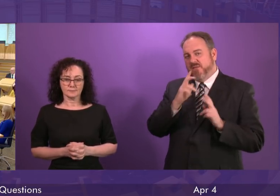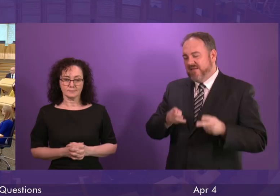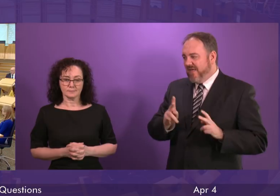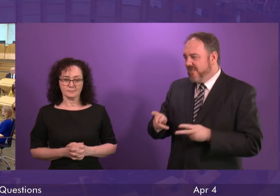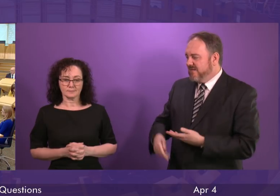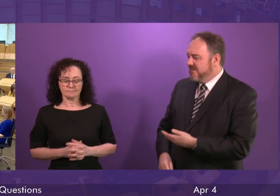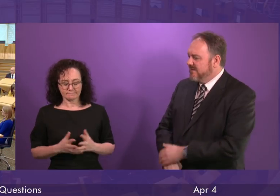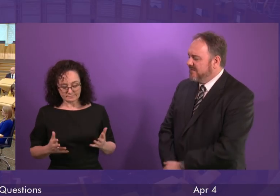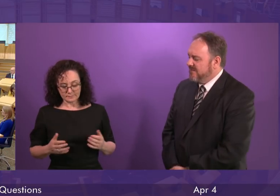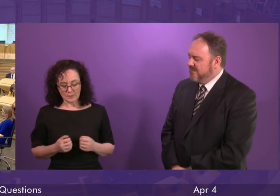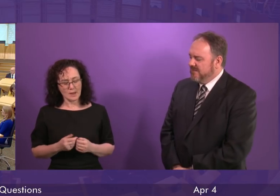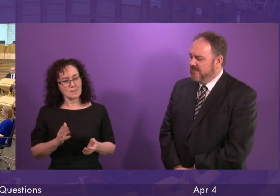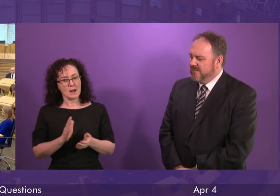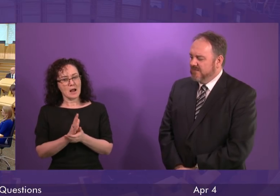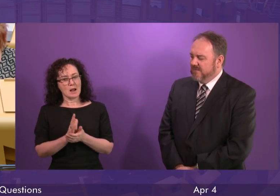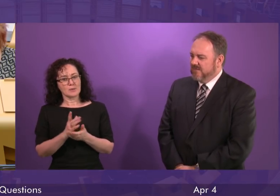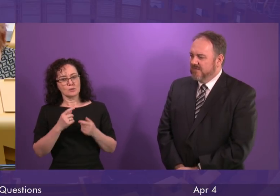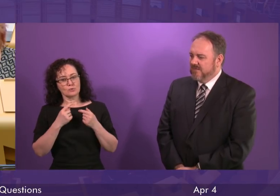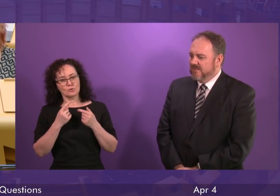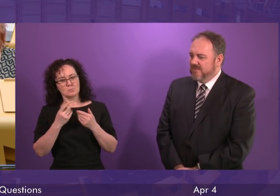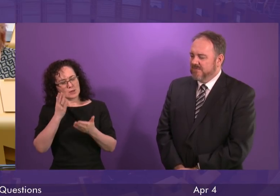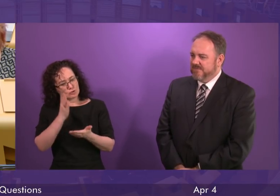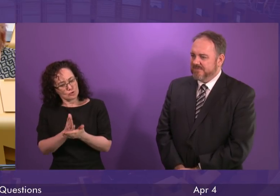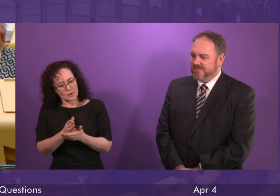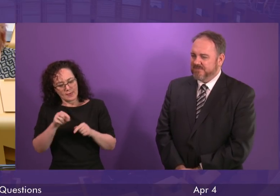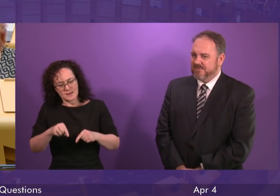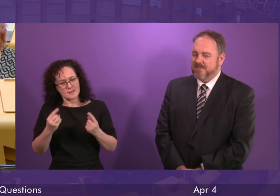The First Minister: I am happy to ensure that that issue is looked